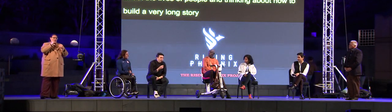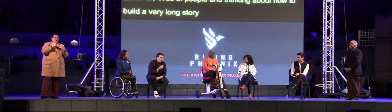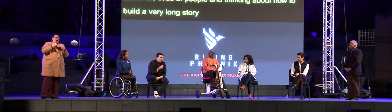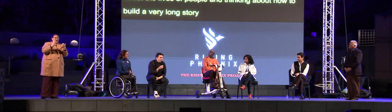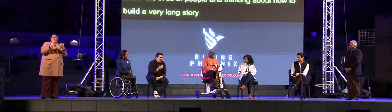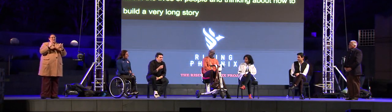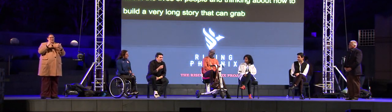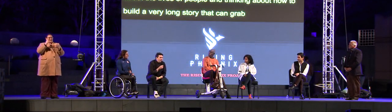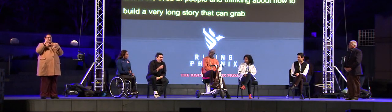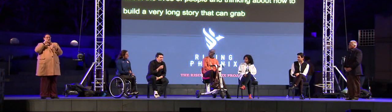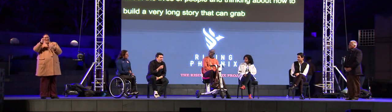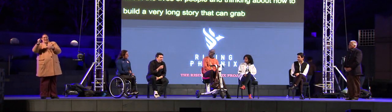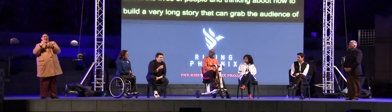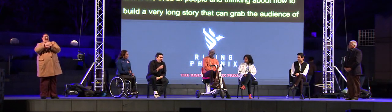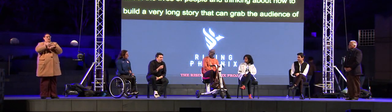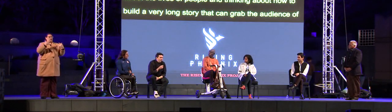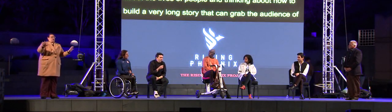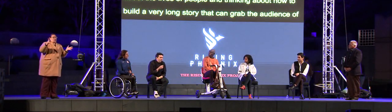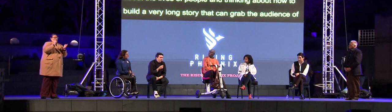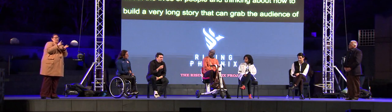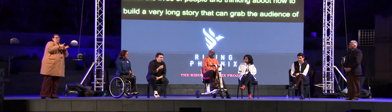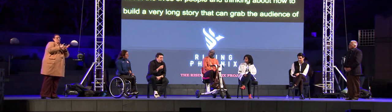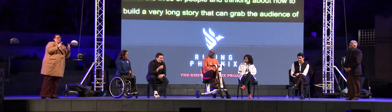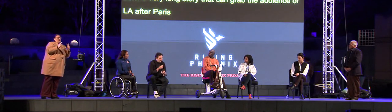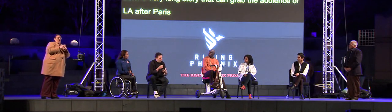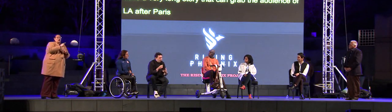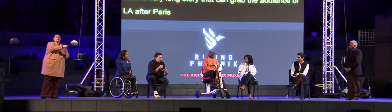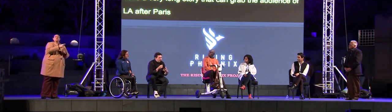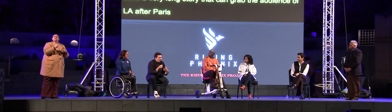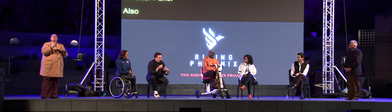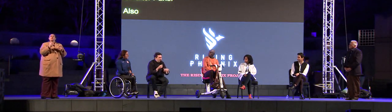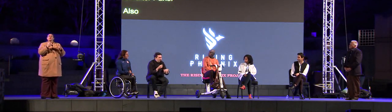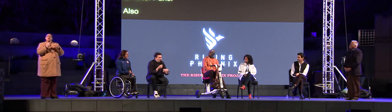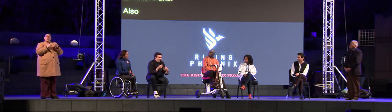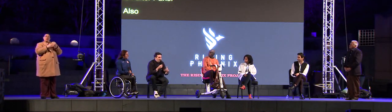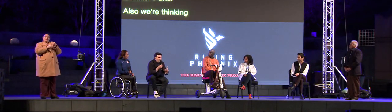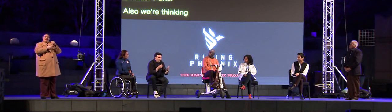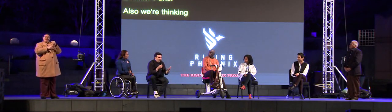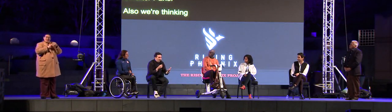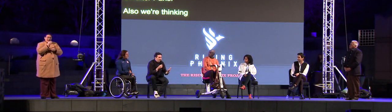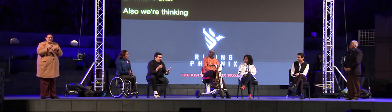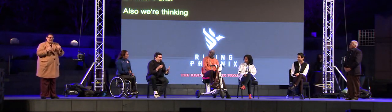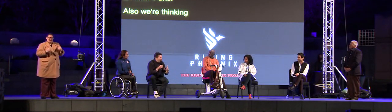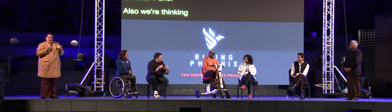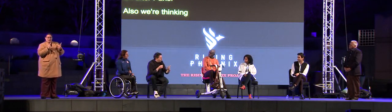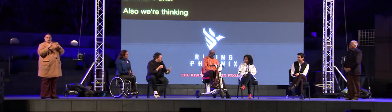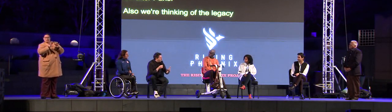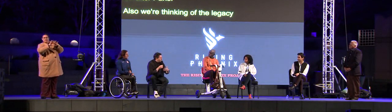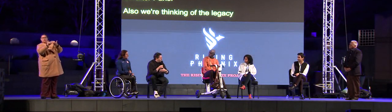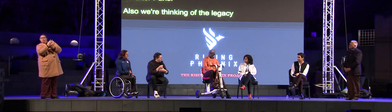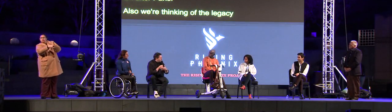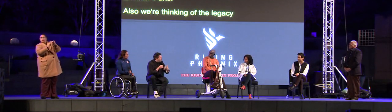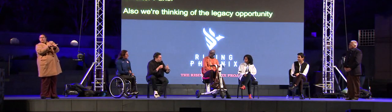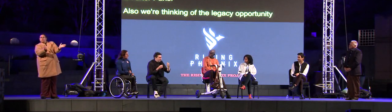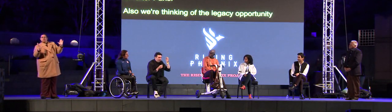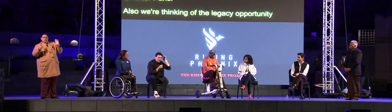But also we're thinking about the legacy opportunity for young people globally, about learning about this.